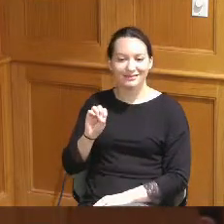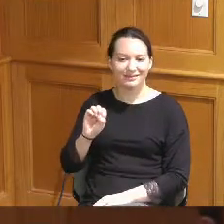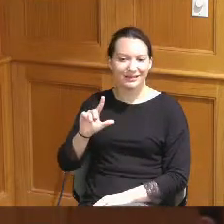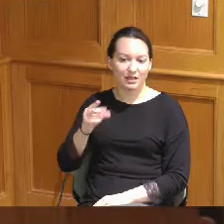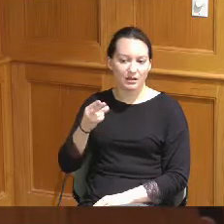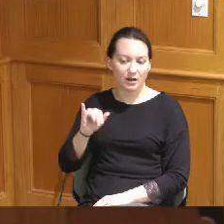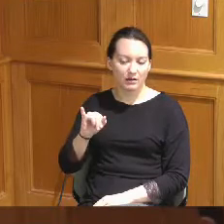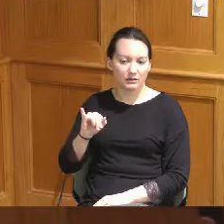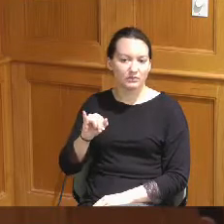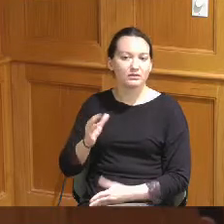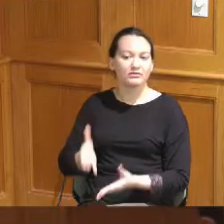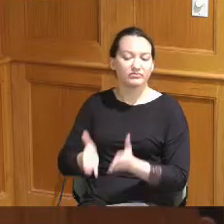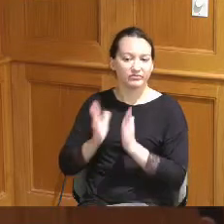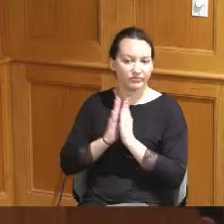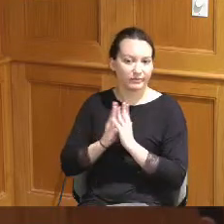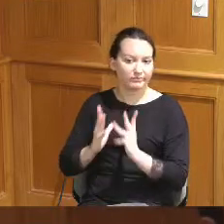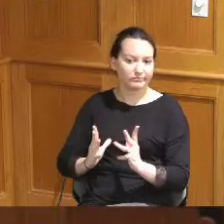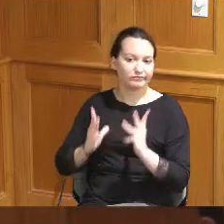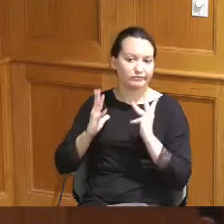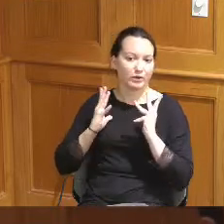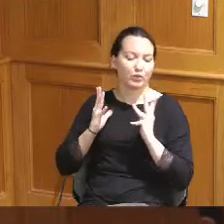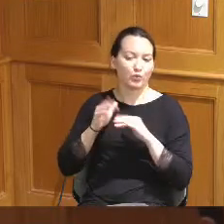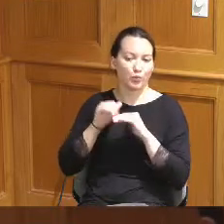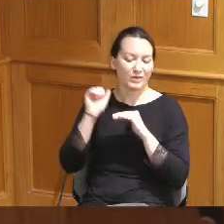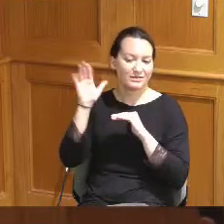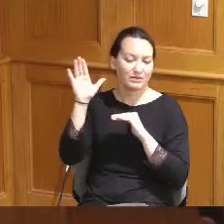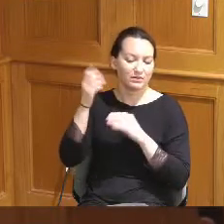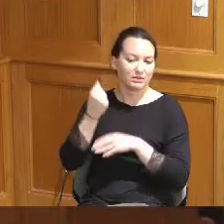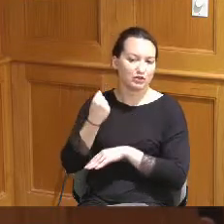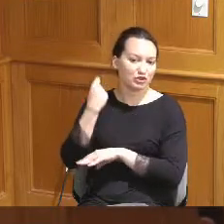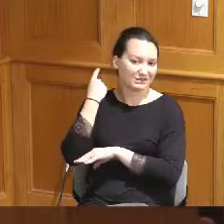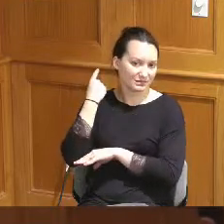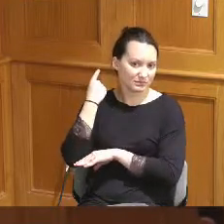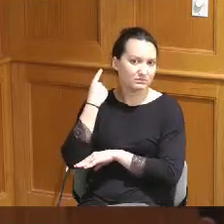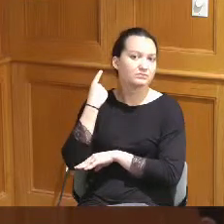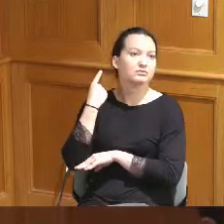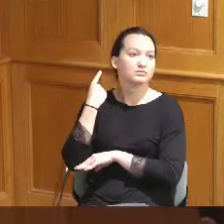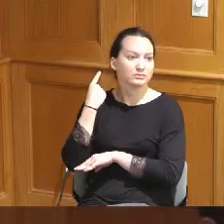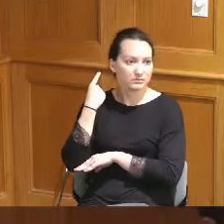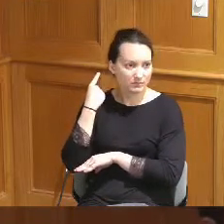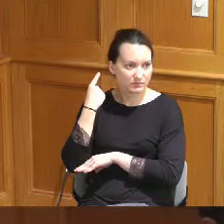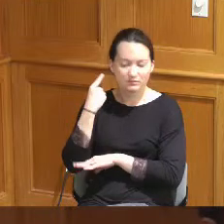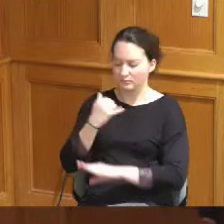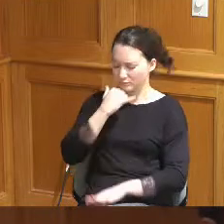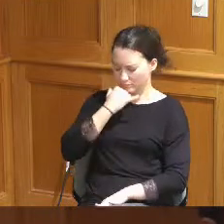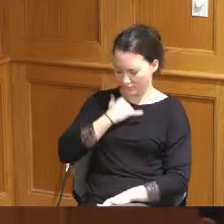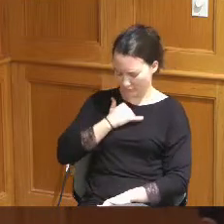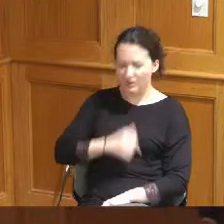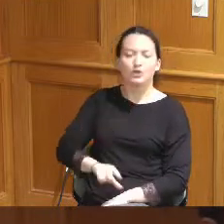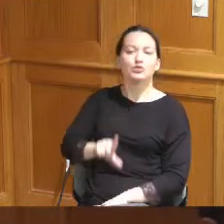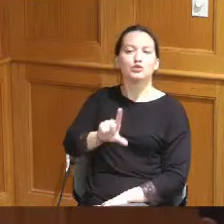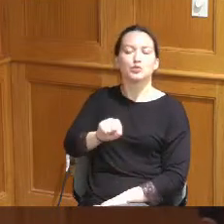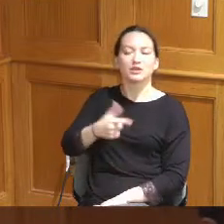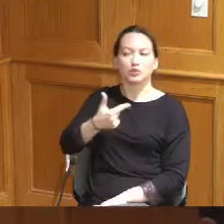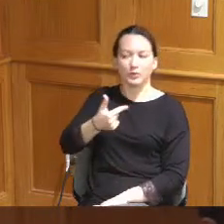the vacation request was submitted last year approximately I know excuse me 2021 in to the